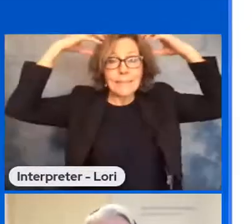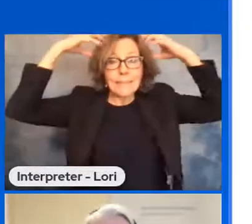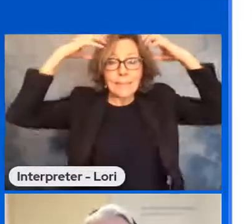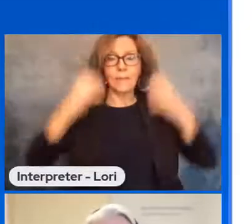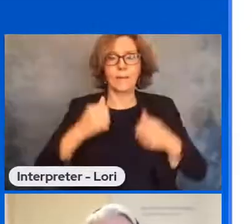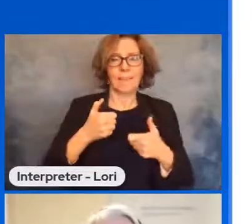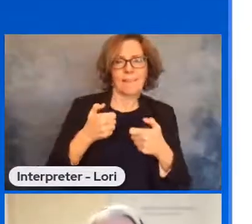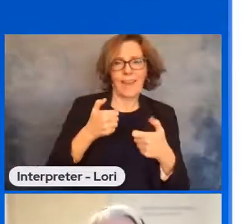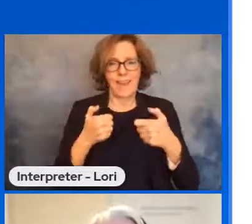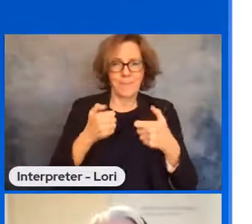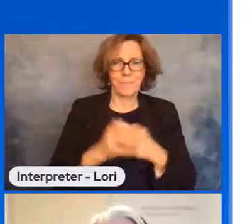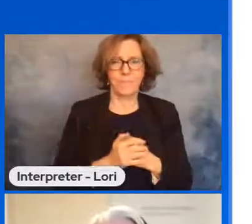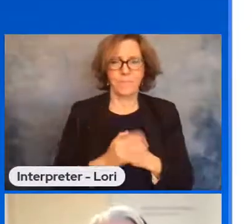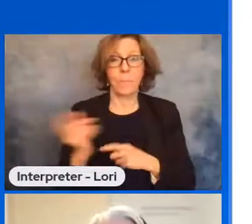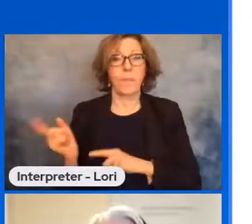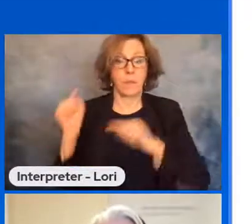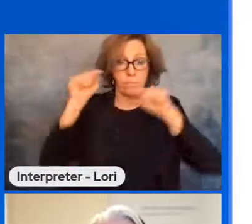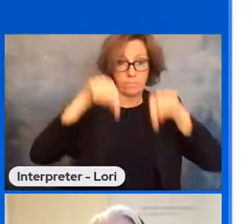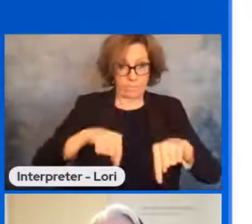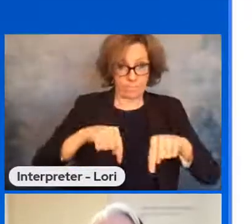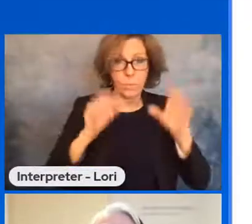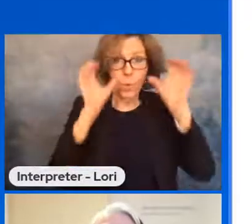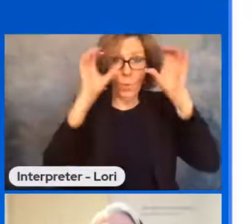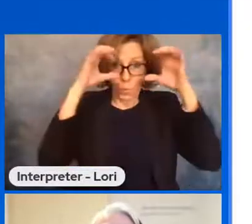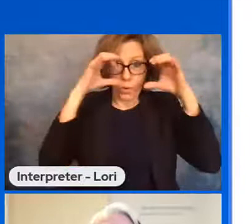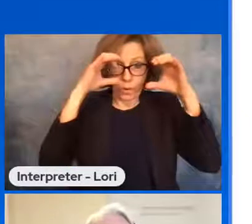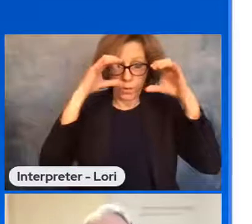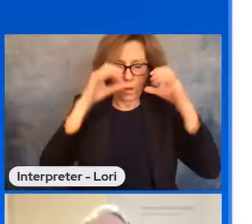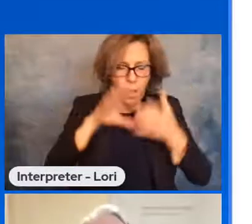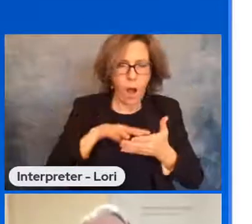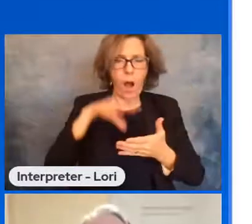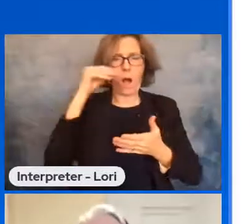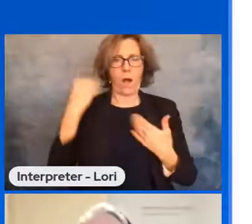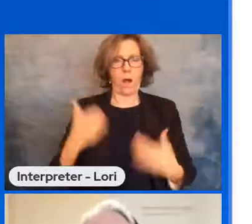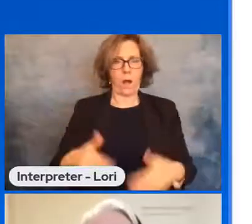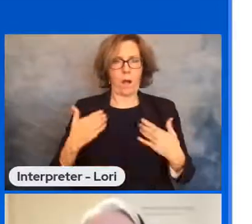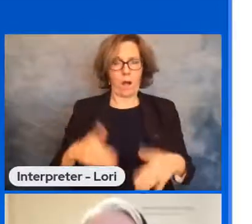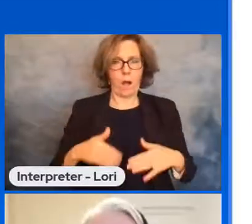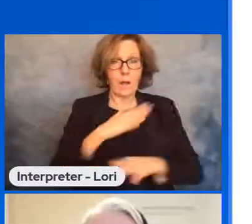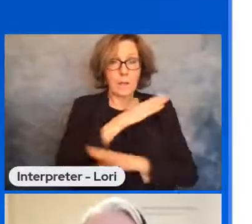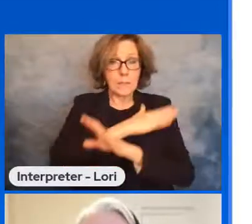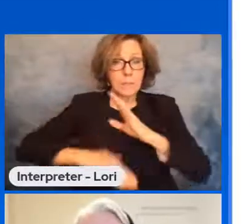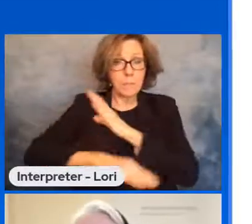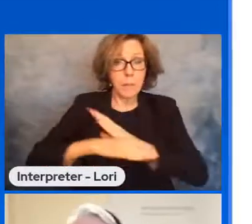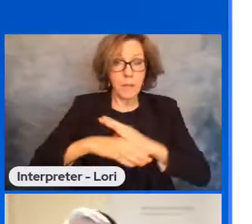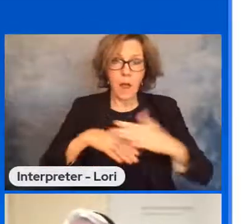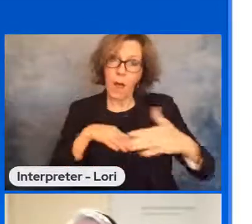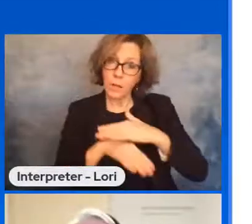and accessibility. I was the lead technical program manager for Google Play Music,